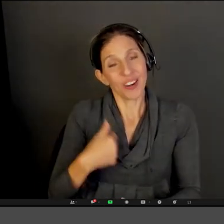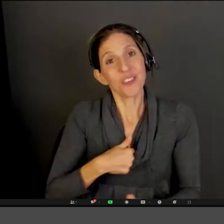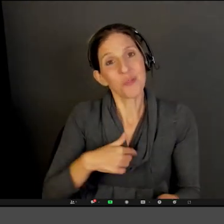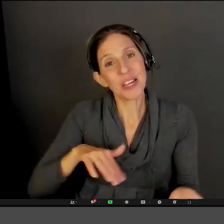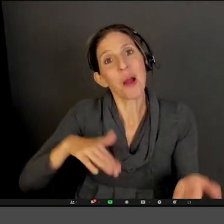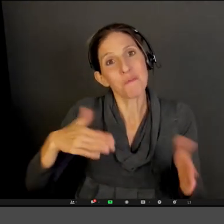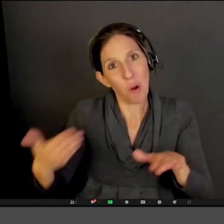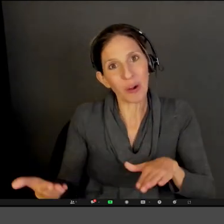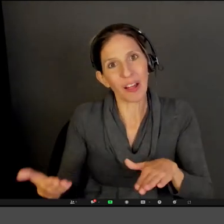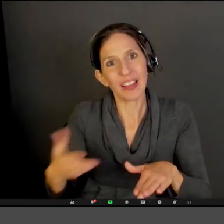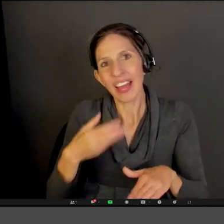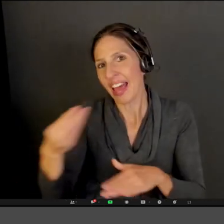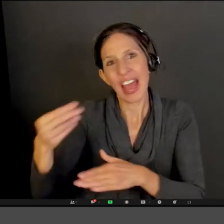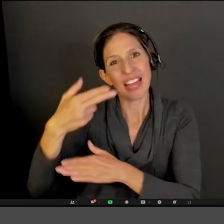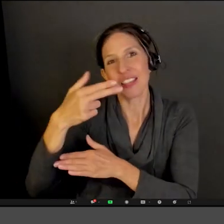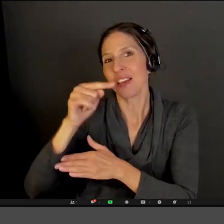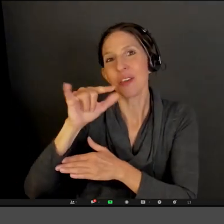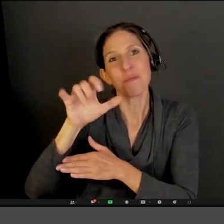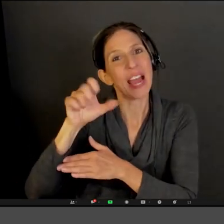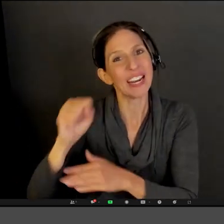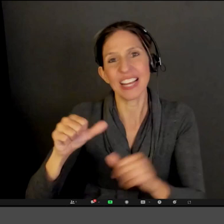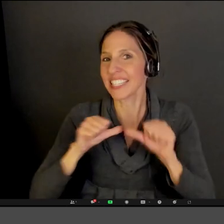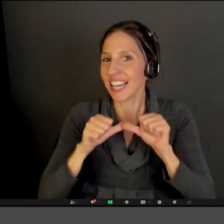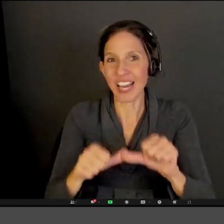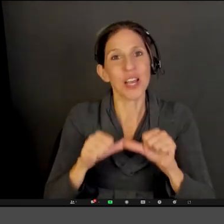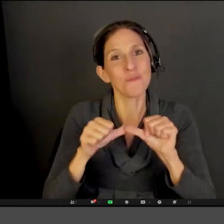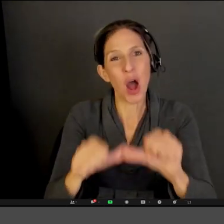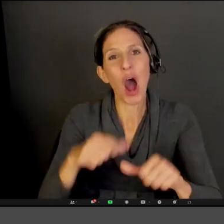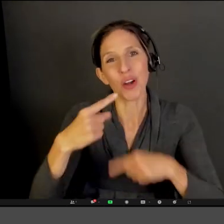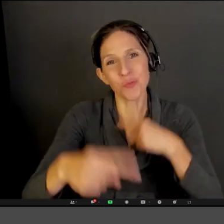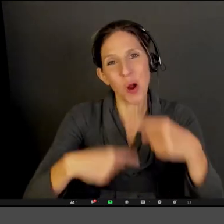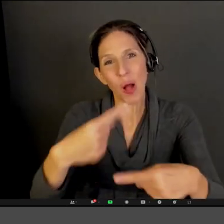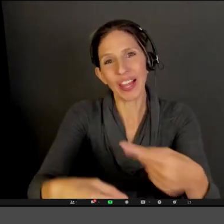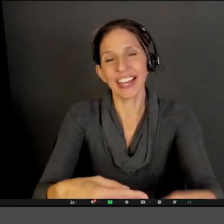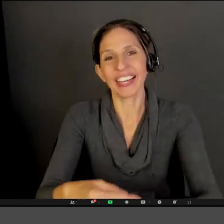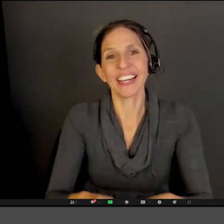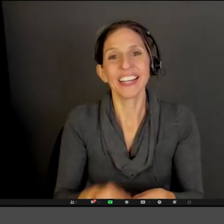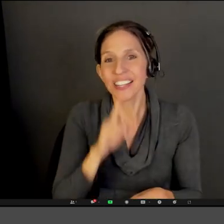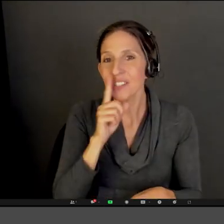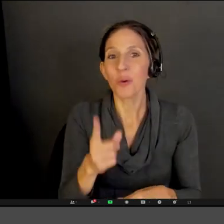AND SO IT'S IT'S AN INCREDIBLE SPACE OF LIFE,